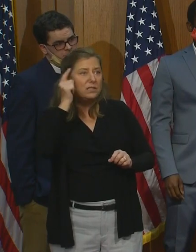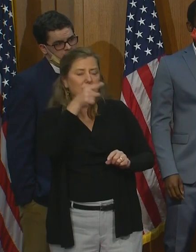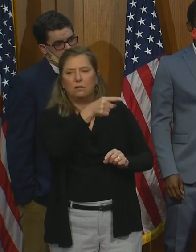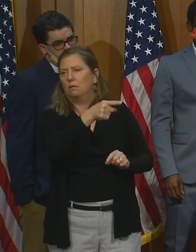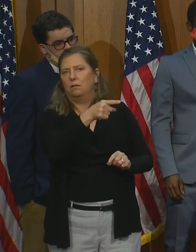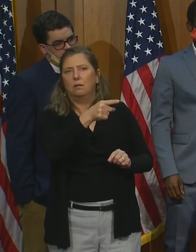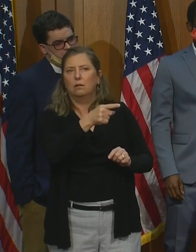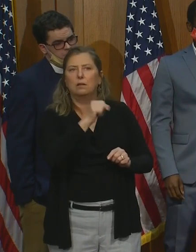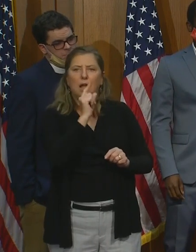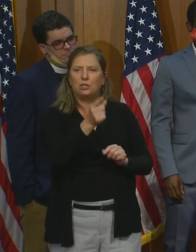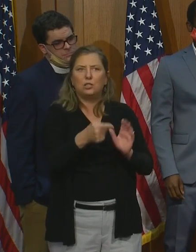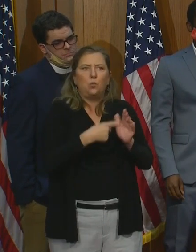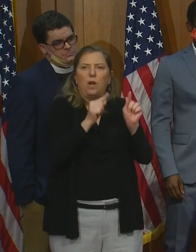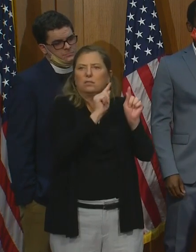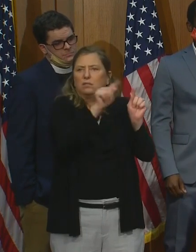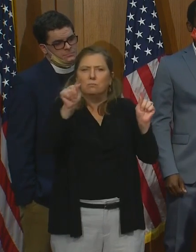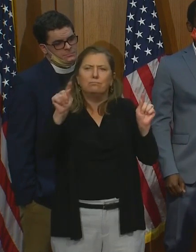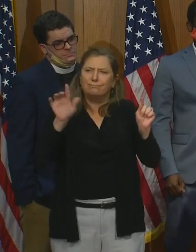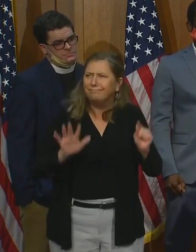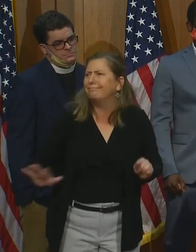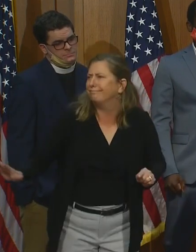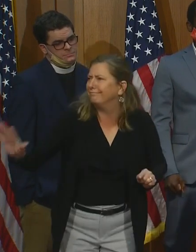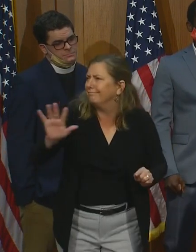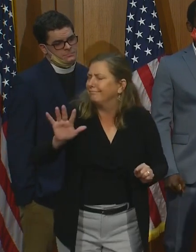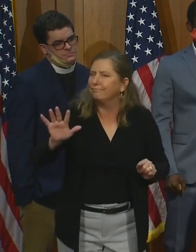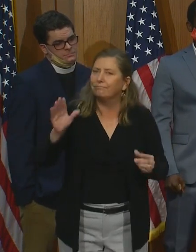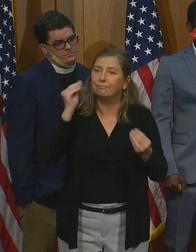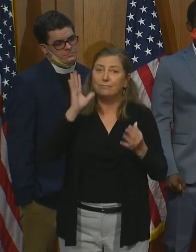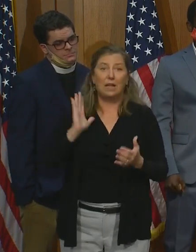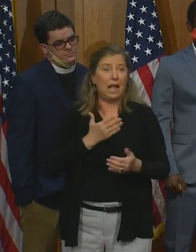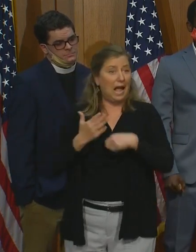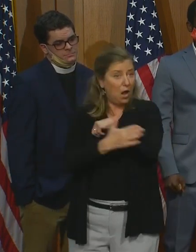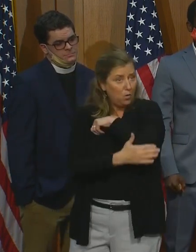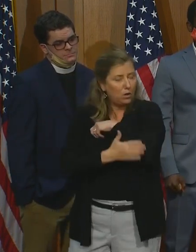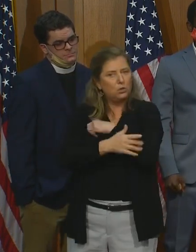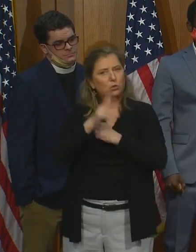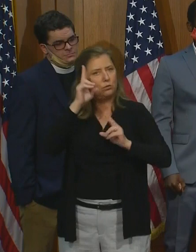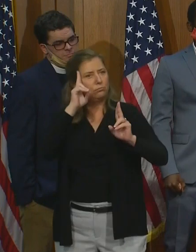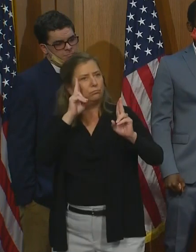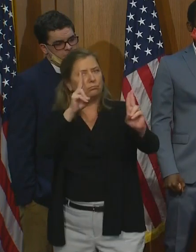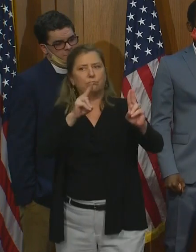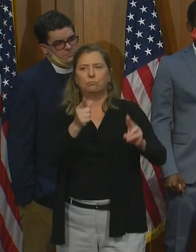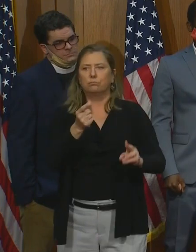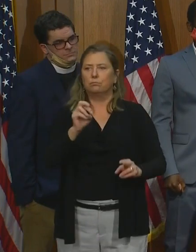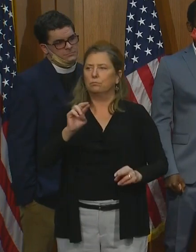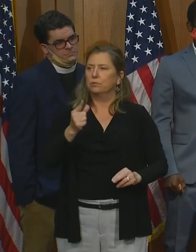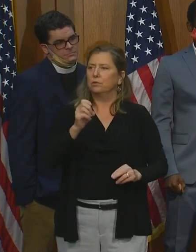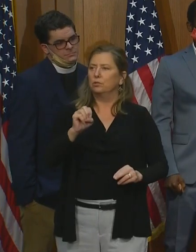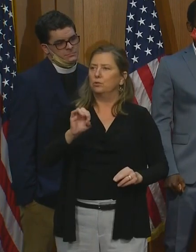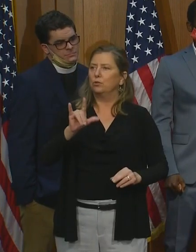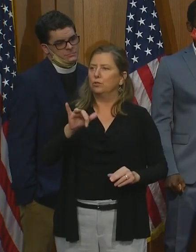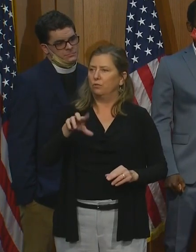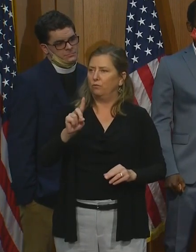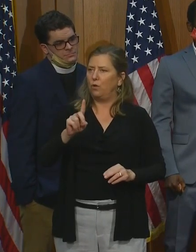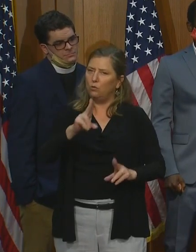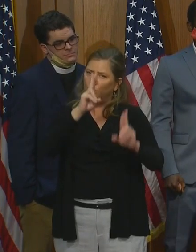MINNEAPOLIS A FEW DAYS AGO. AND I WANT TO ACKNOWLEDGE THAT OUR